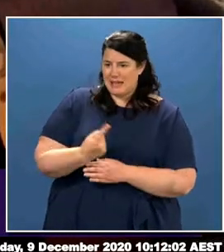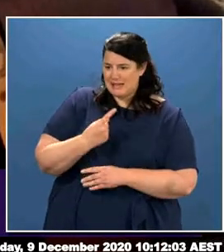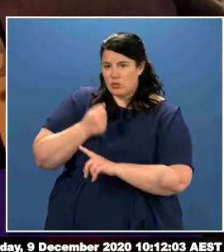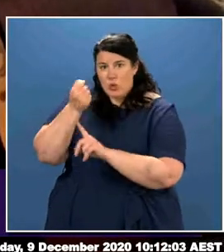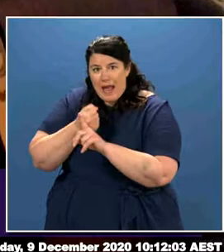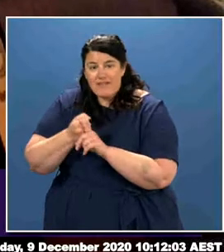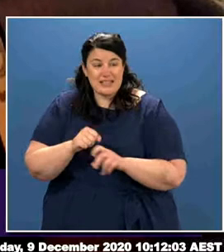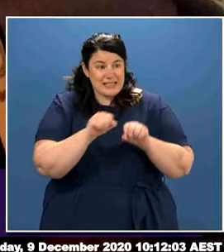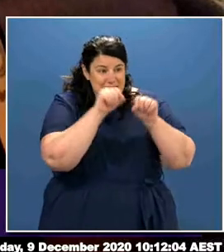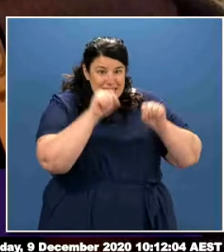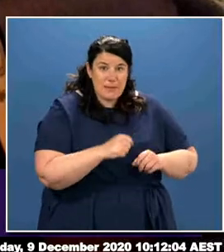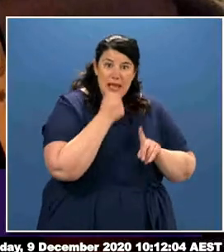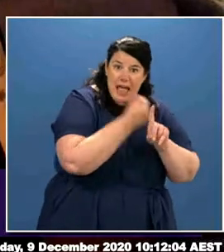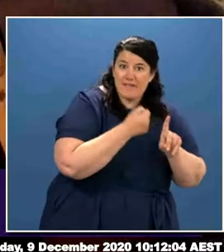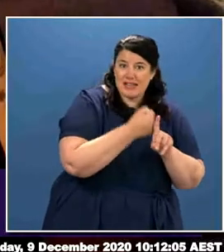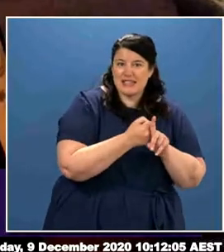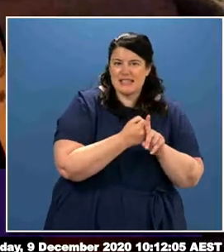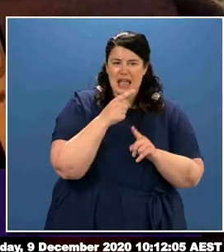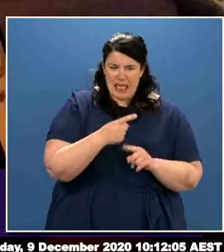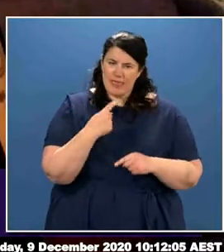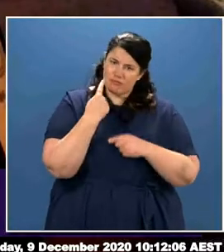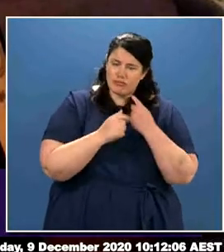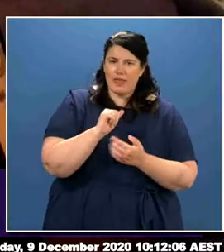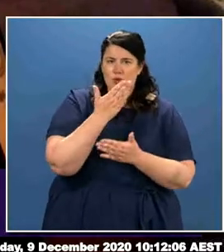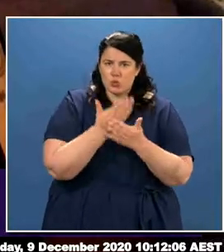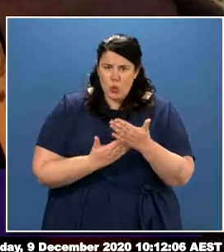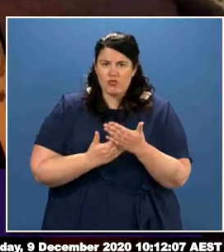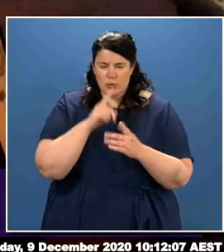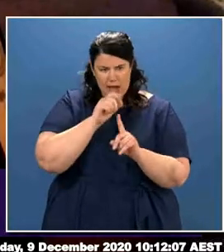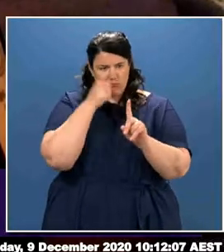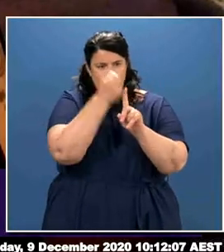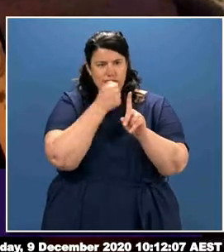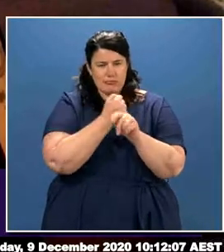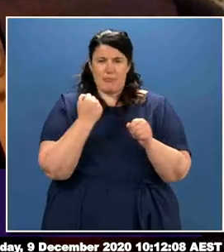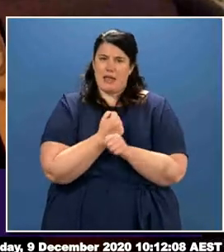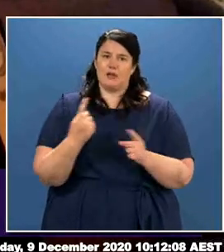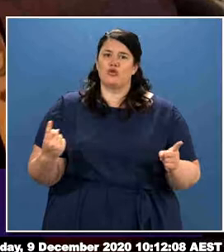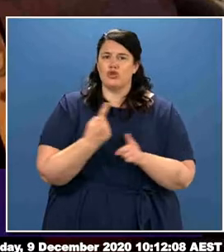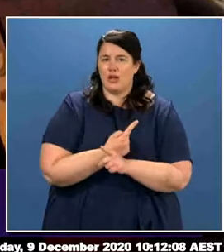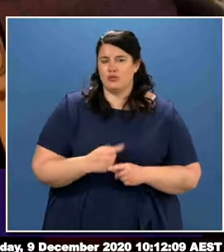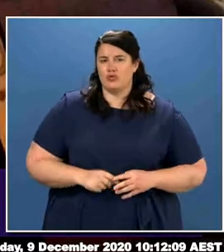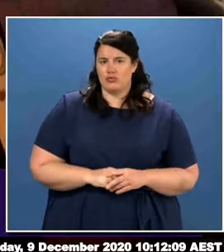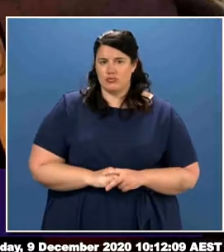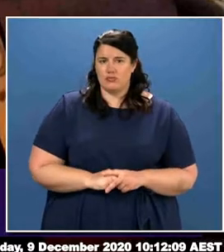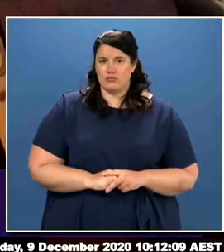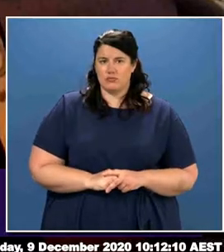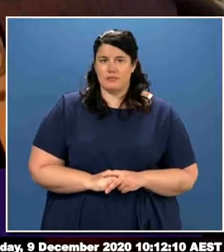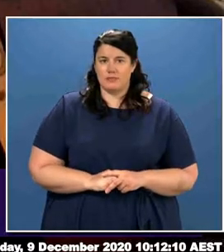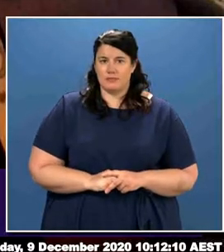them be the experts in their own lived experience so that they can make a change. It was regarded as that classic phrase about "Nothing about us without